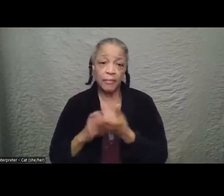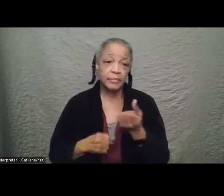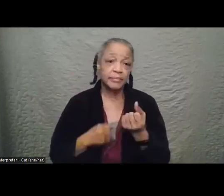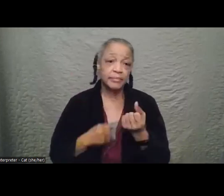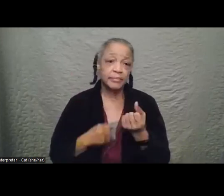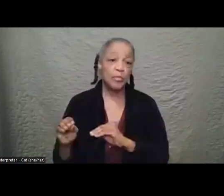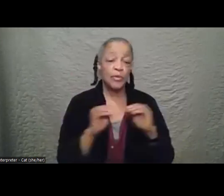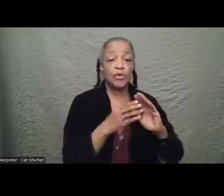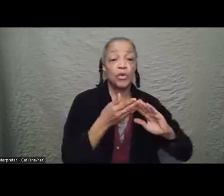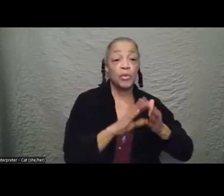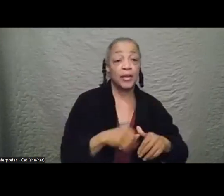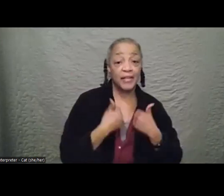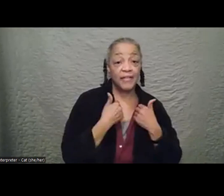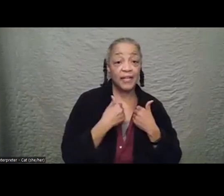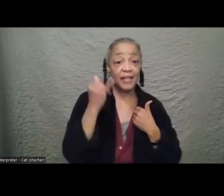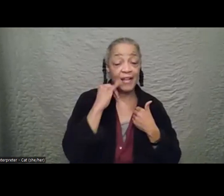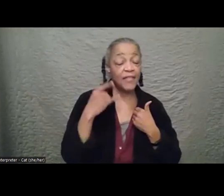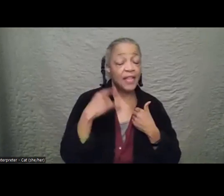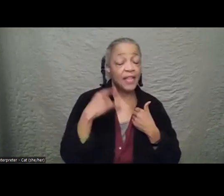doable and appropriate.